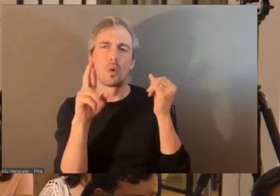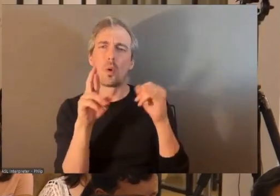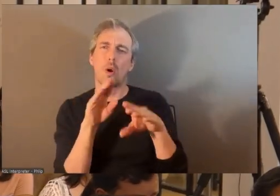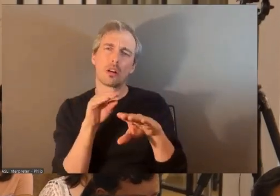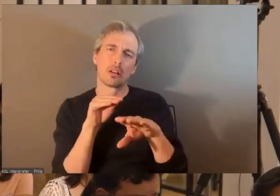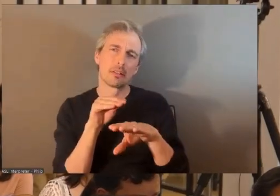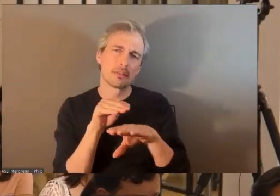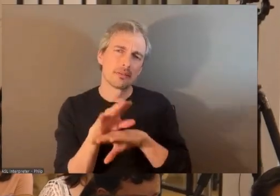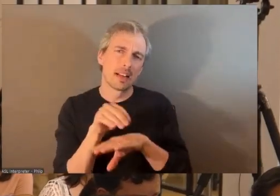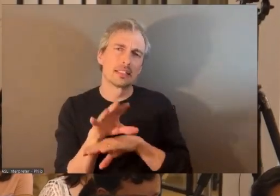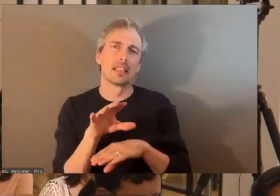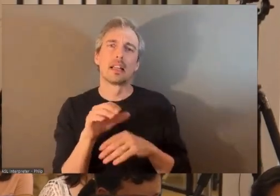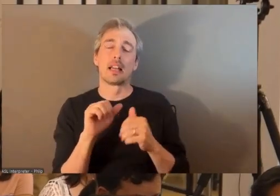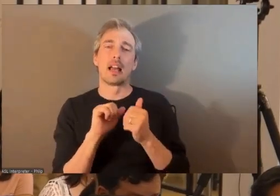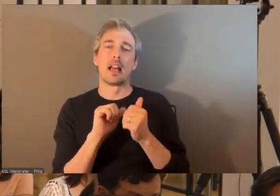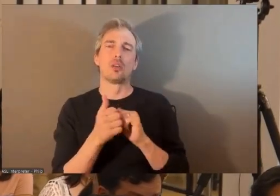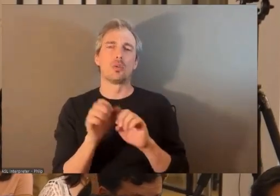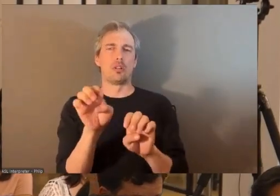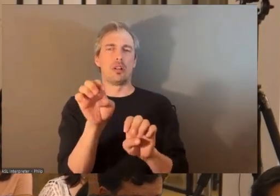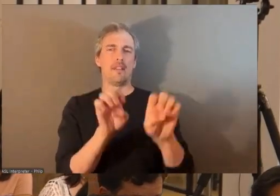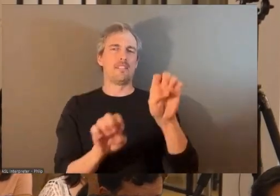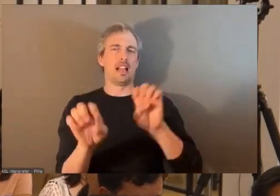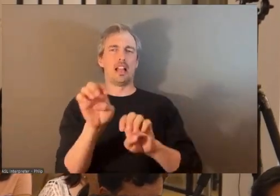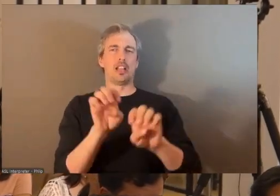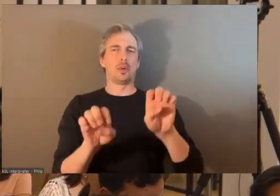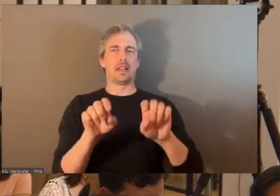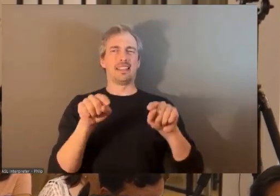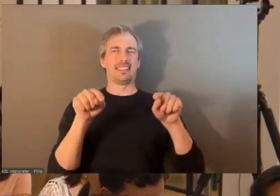I think something I've been trying to do with my own work is sort of figure